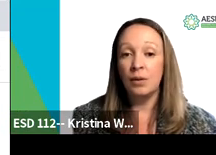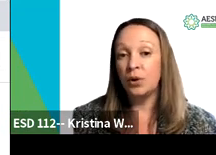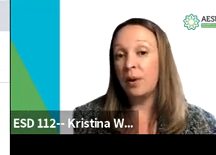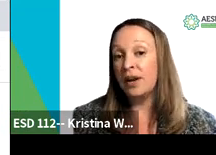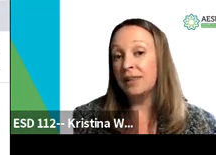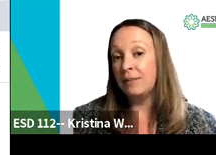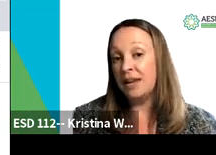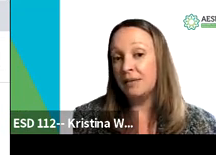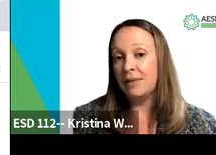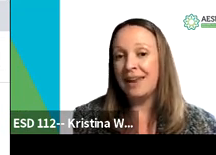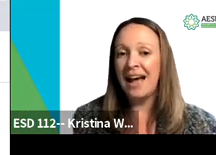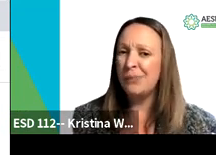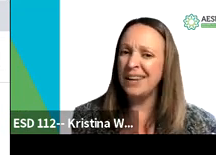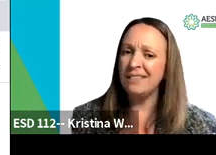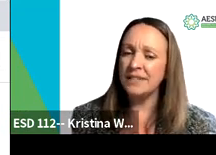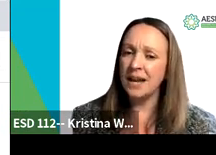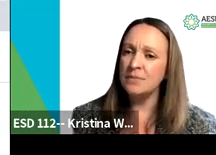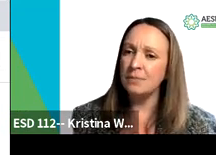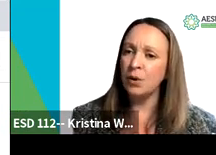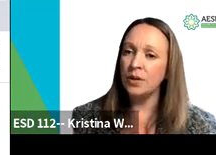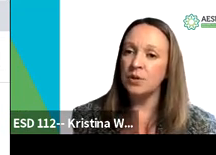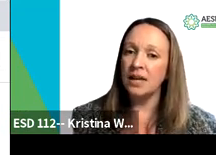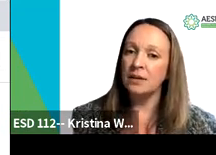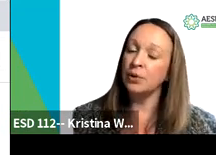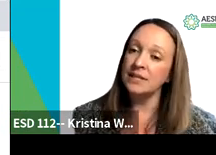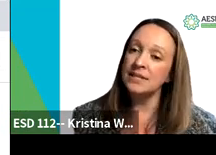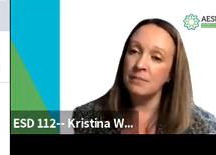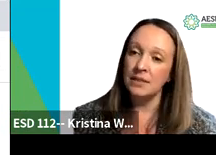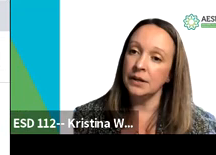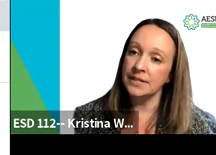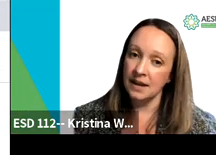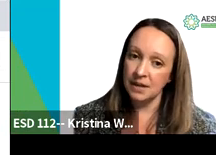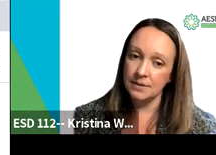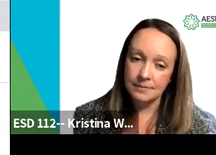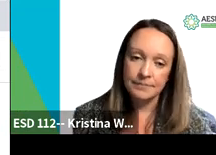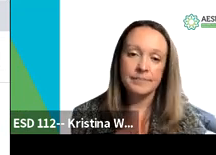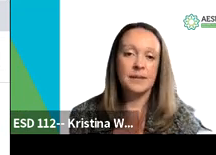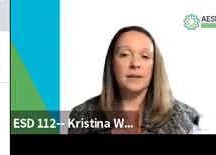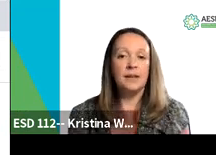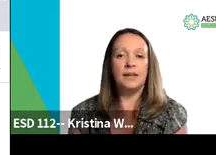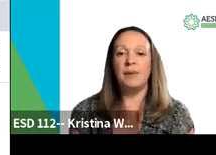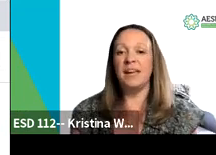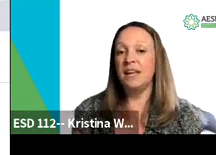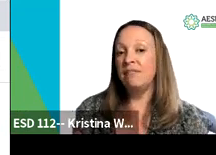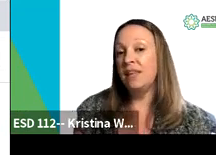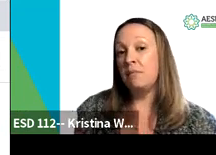ESD 112-- Kristina Wambold: Or do I want to limit it, and how many times am I going to let them resubmit their assignment. ESD 112-- Kristina Wambold: Am I going to give them